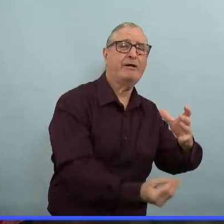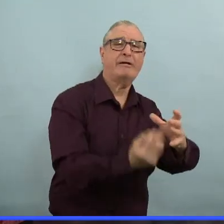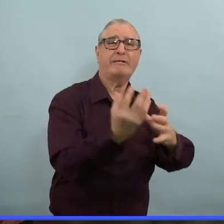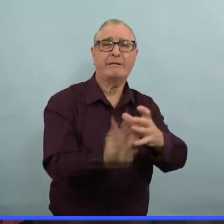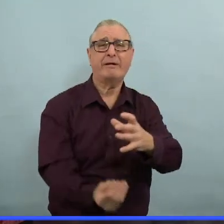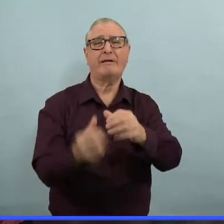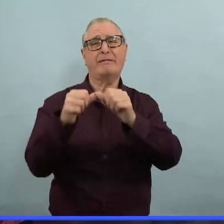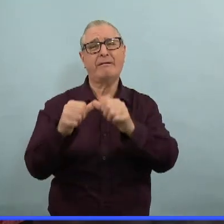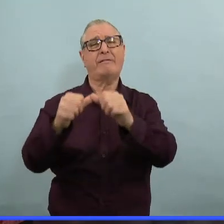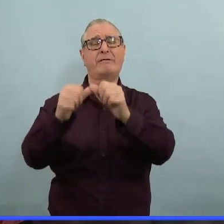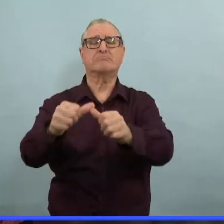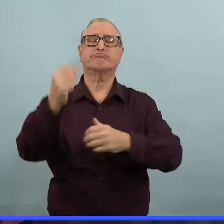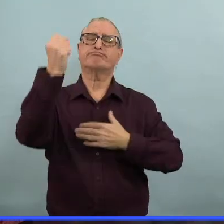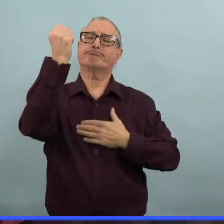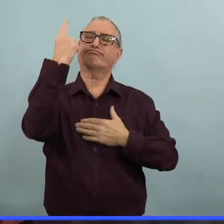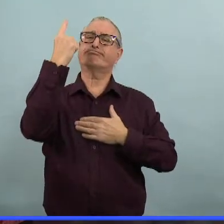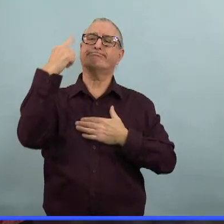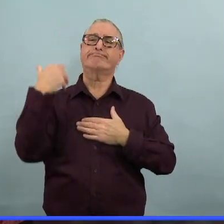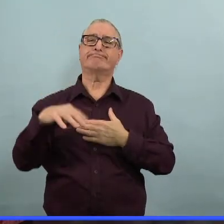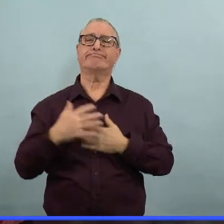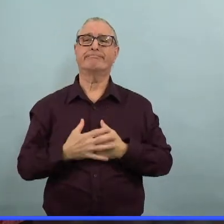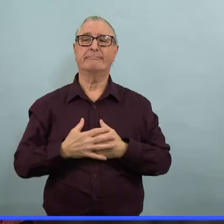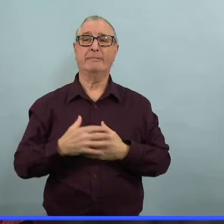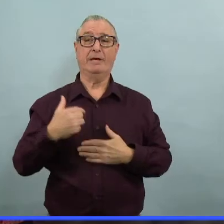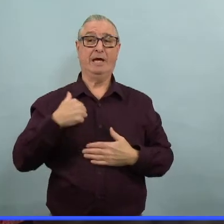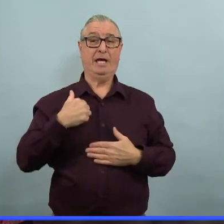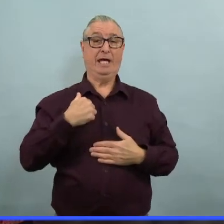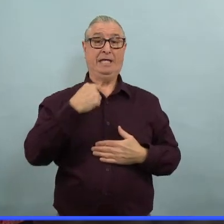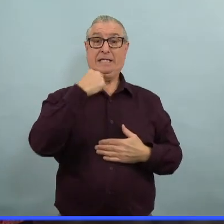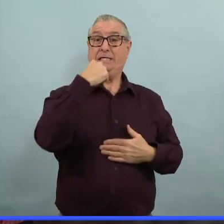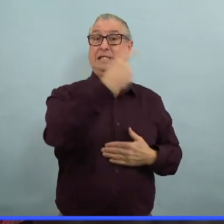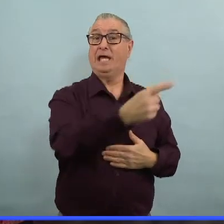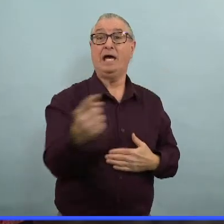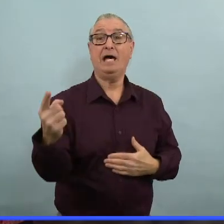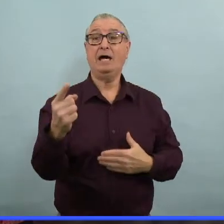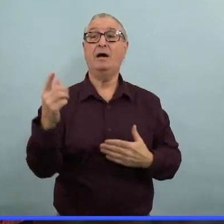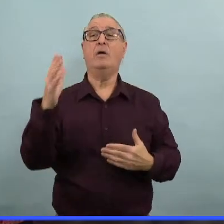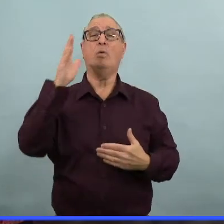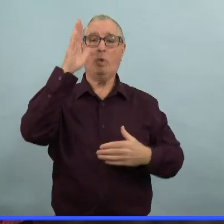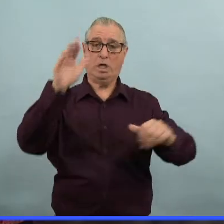we will get through this together it is a very challenging time what we want to do is